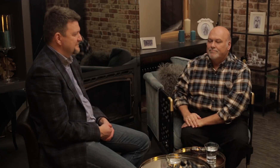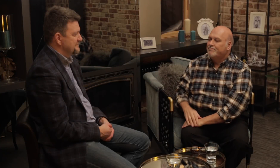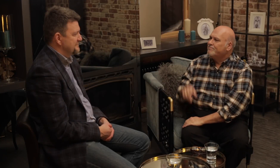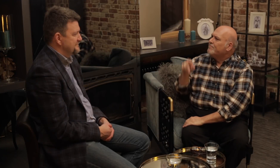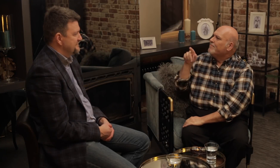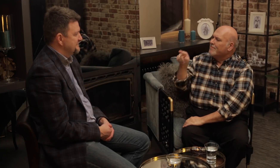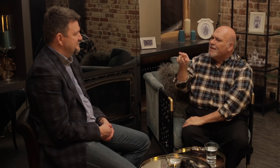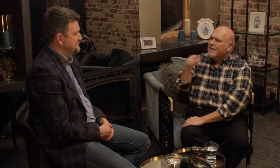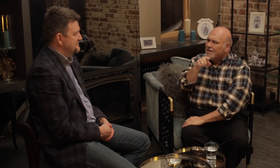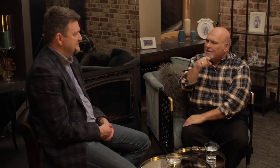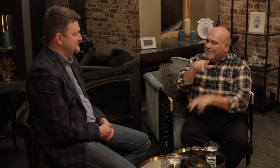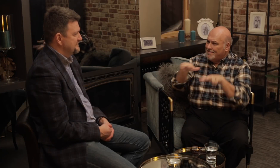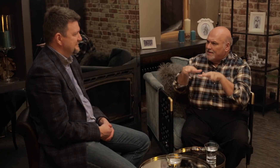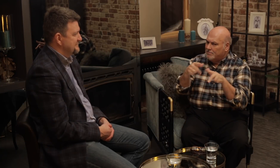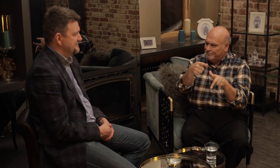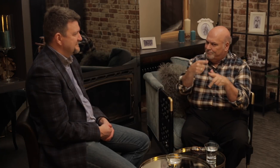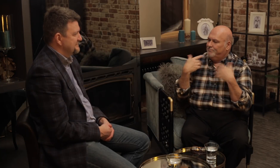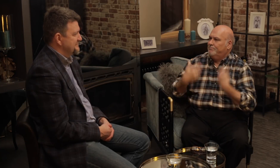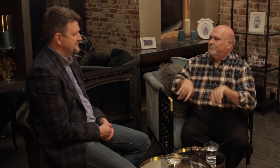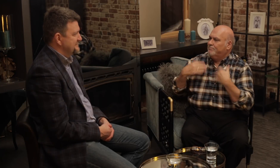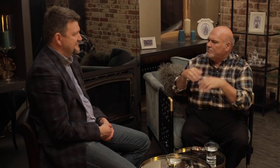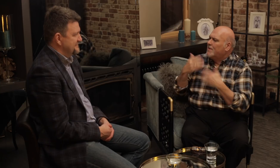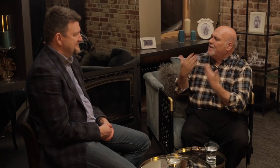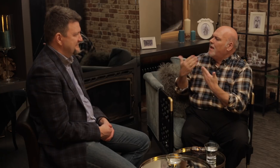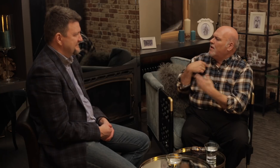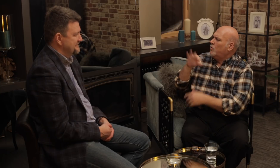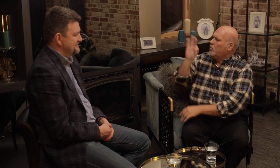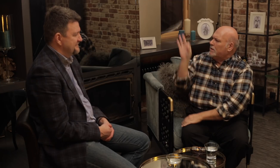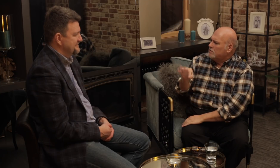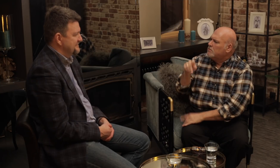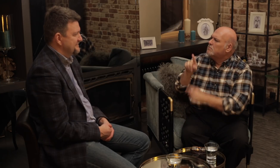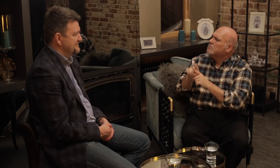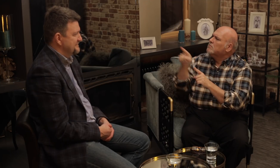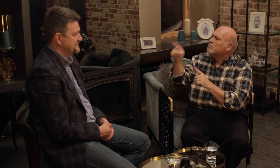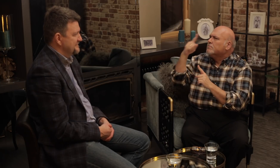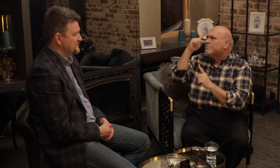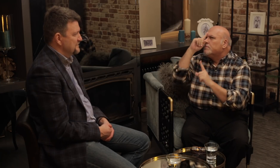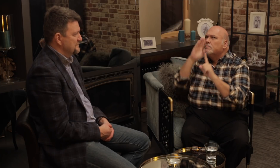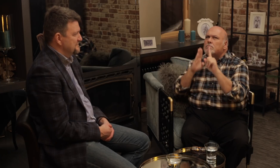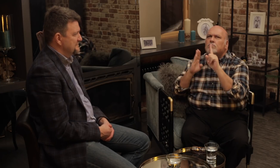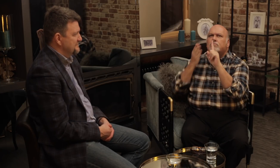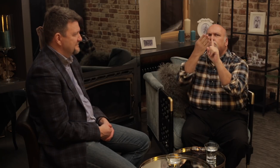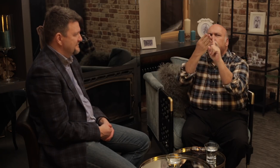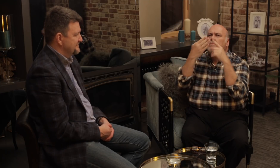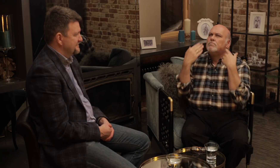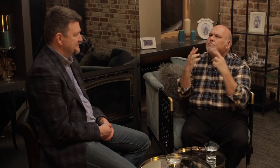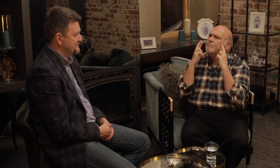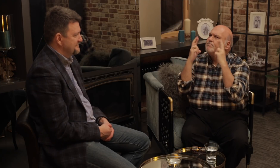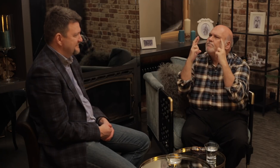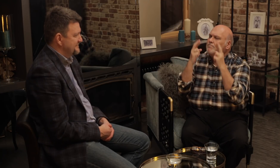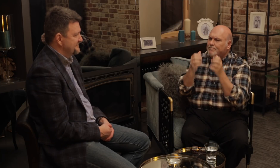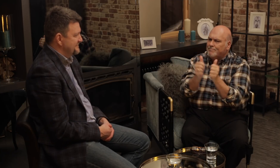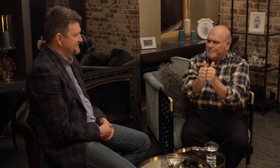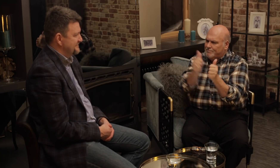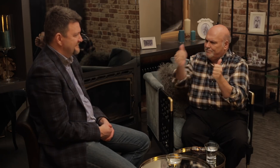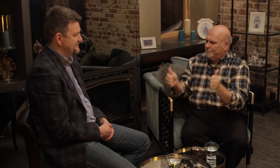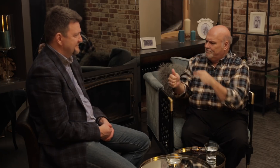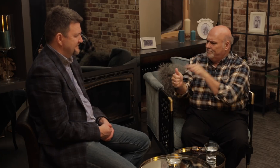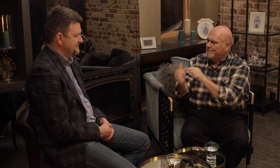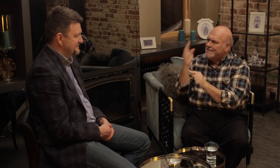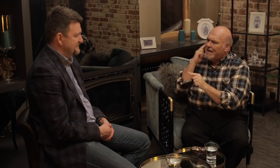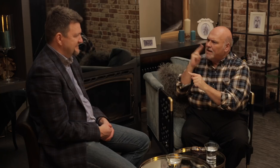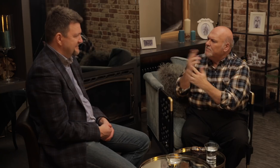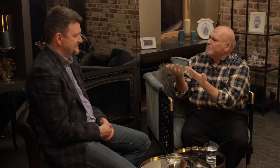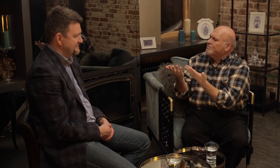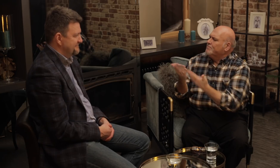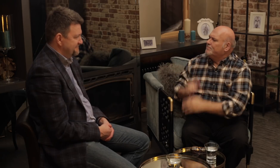Having seen the video, what is your goal with separating the Deaf from the Abilympics?